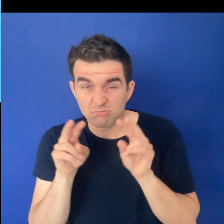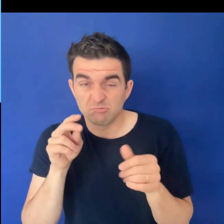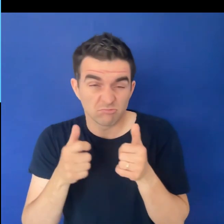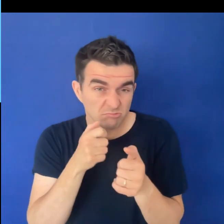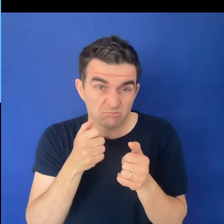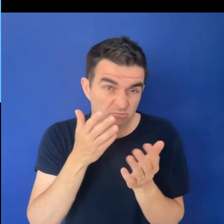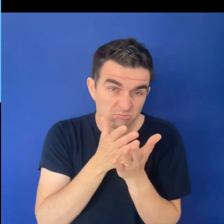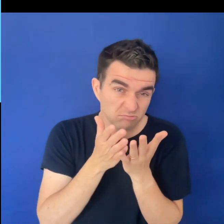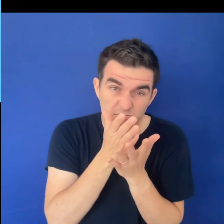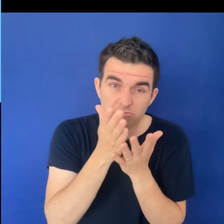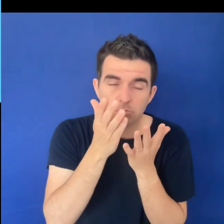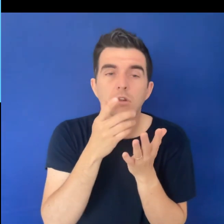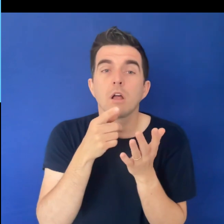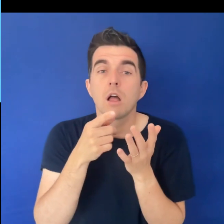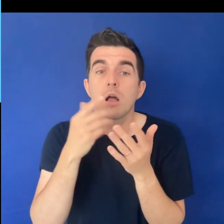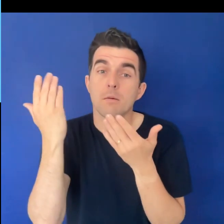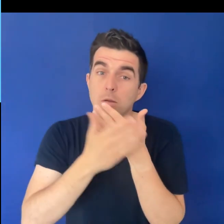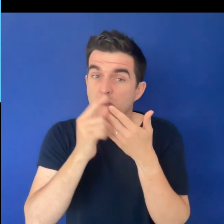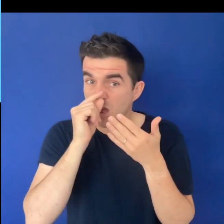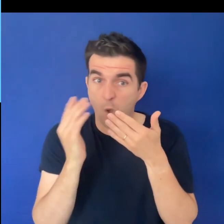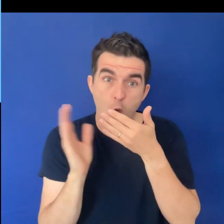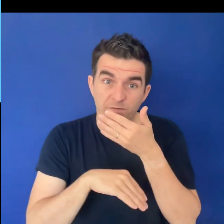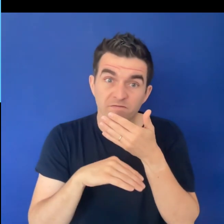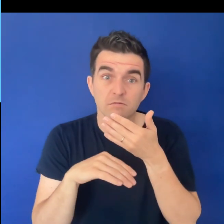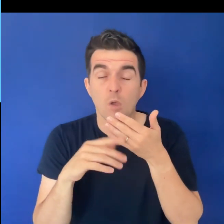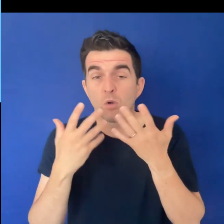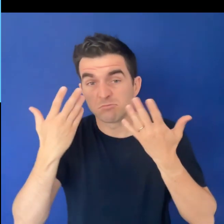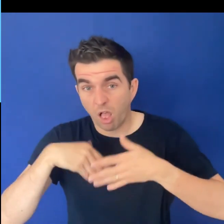The background can be disabled, turned to dark mode, or both.